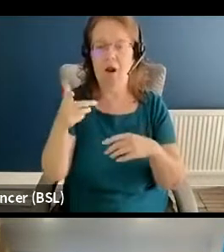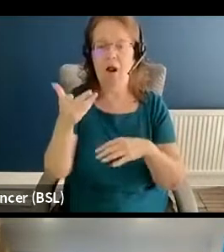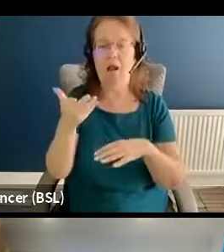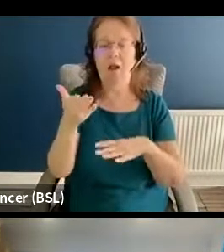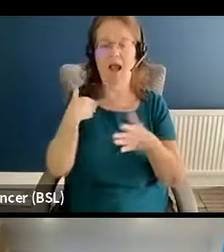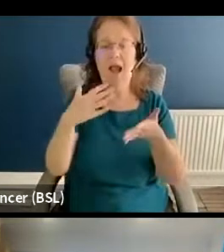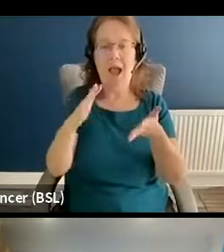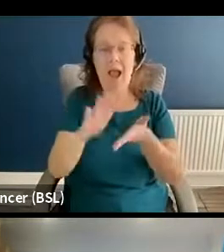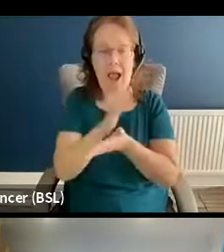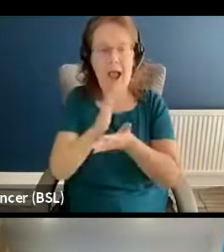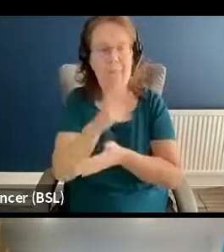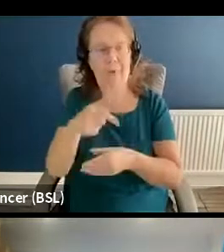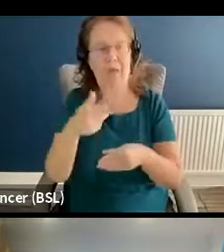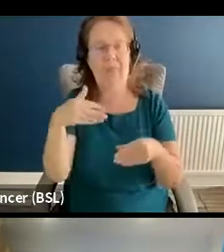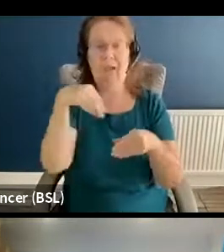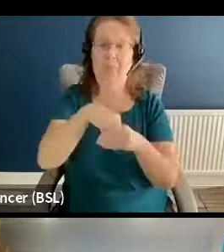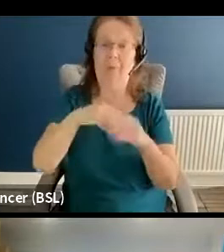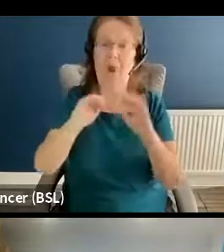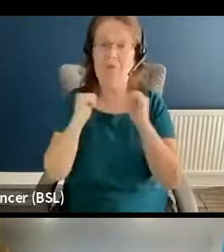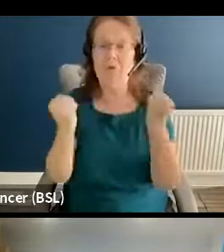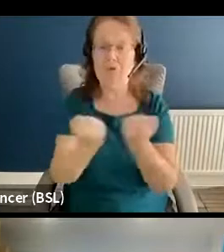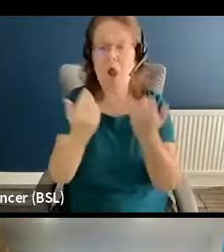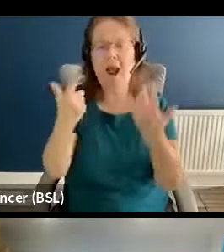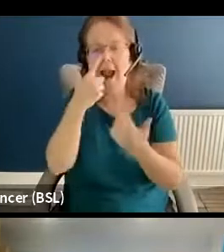the team at CivicActions and able to focus more on accessibility.